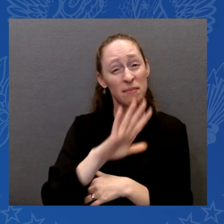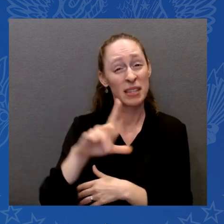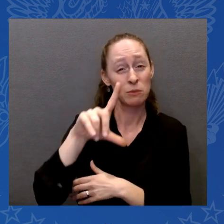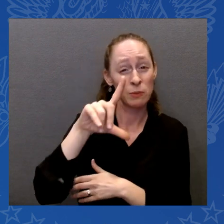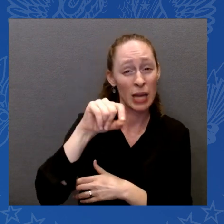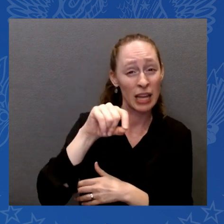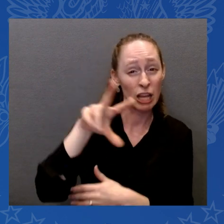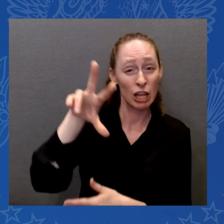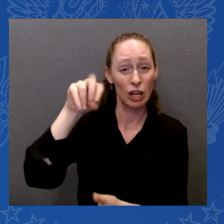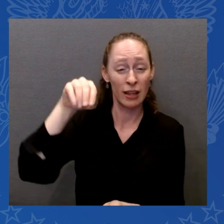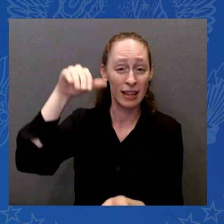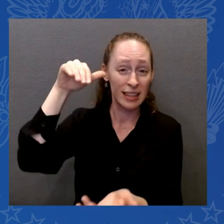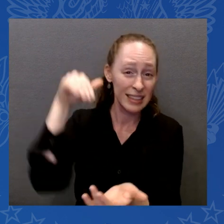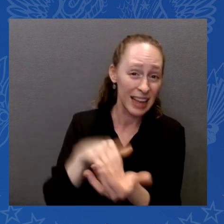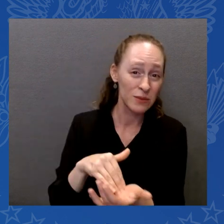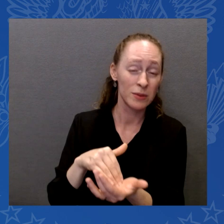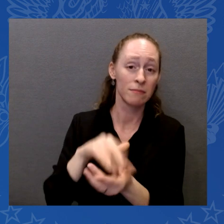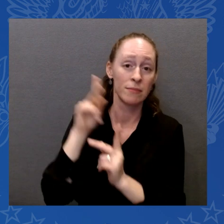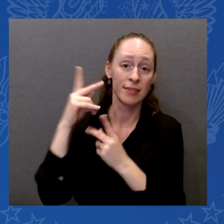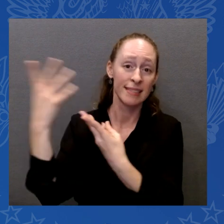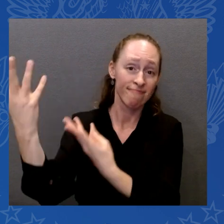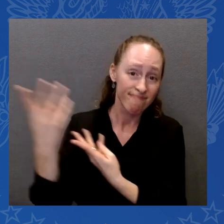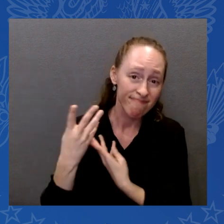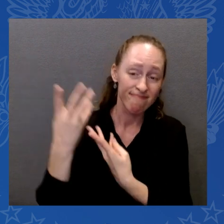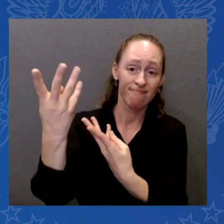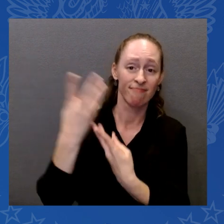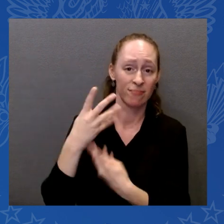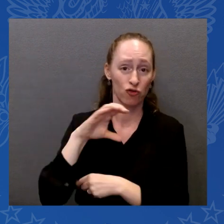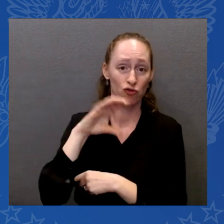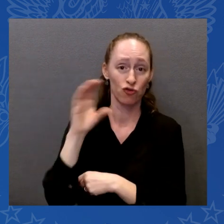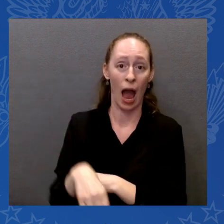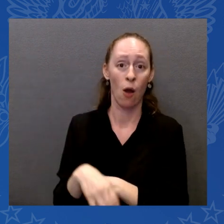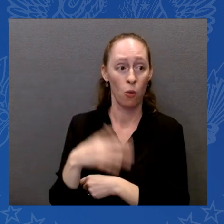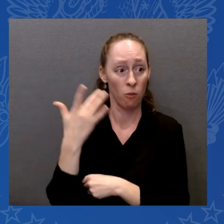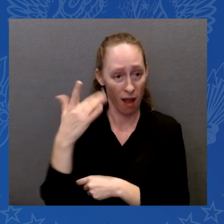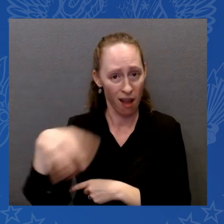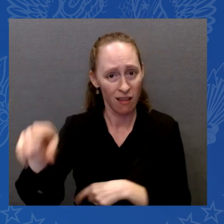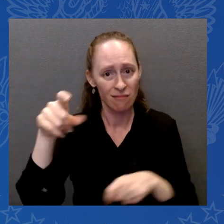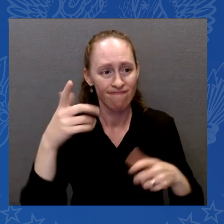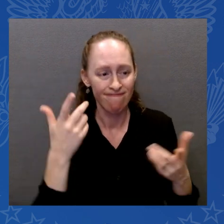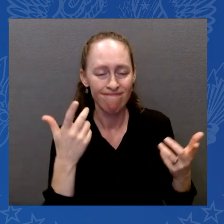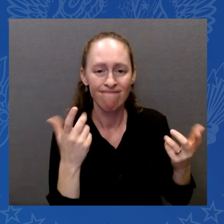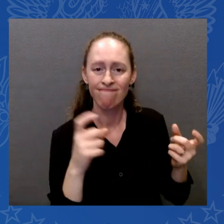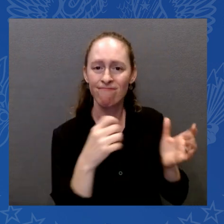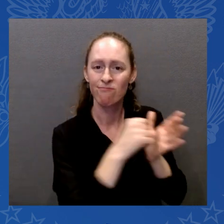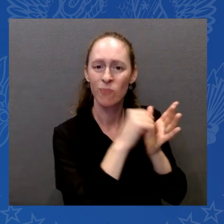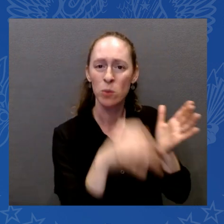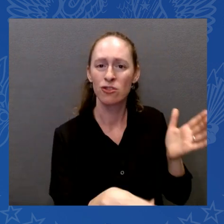to seek abortion care. We know that those who are already impacted by the lack of health care in general